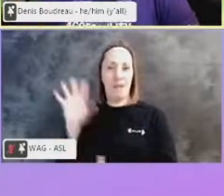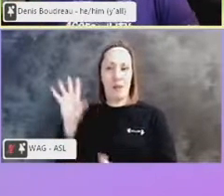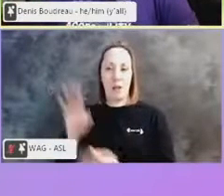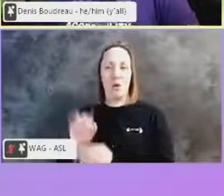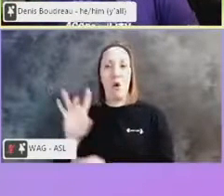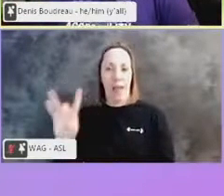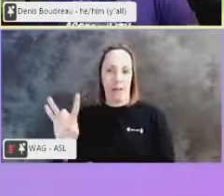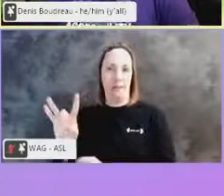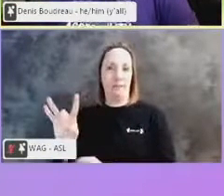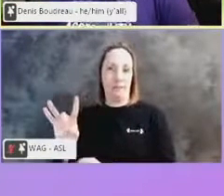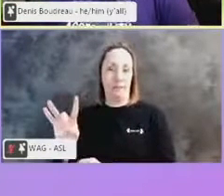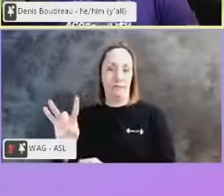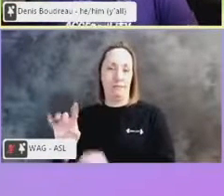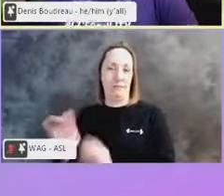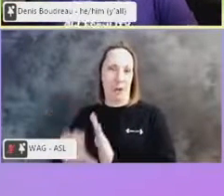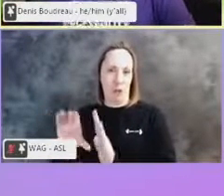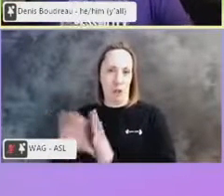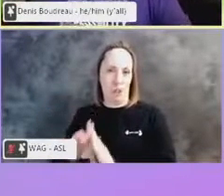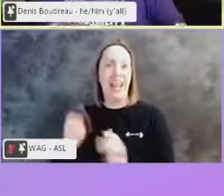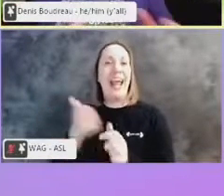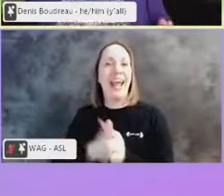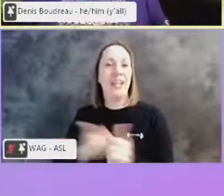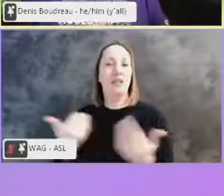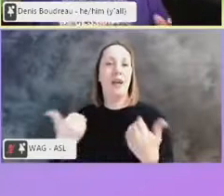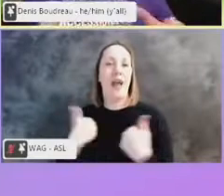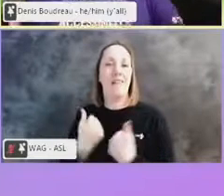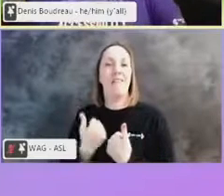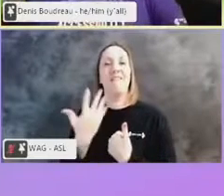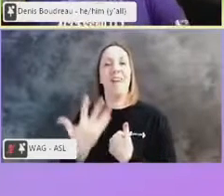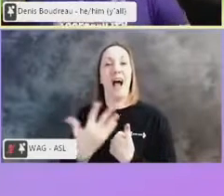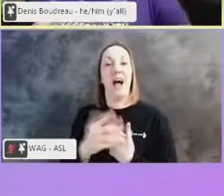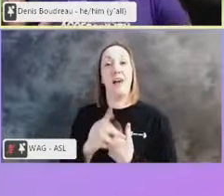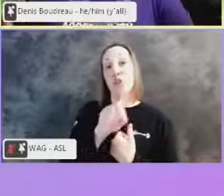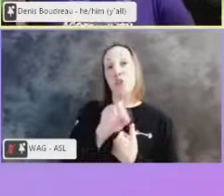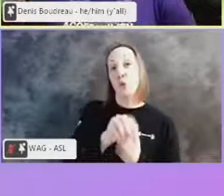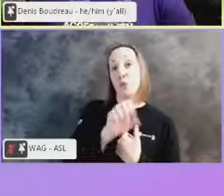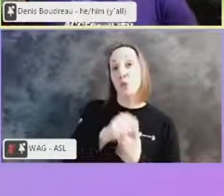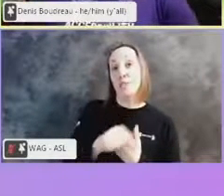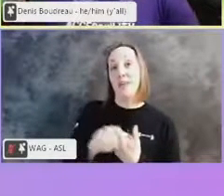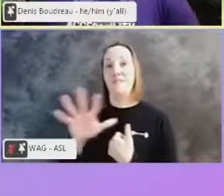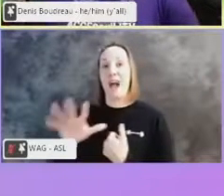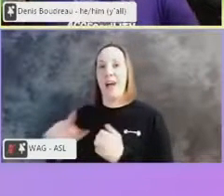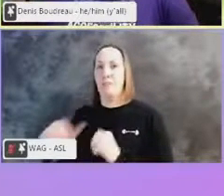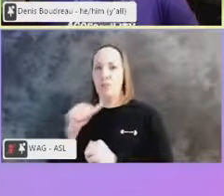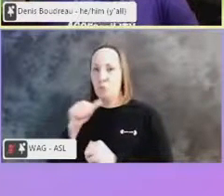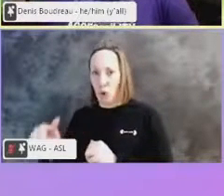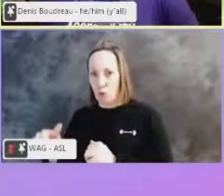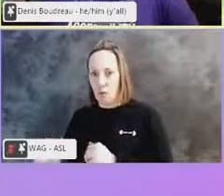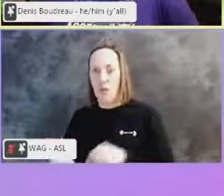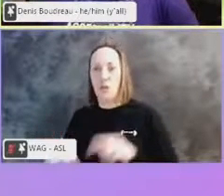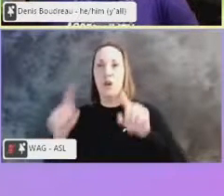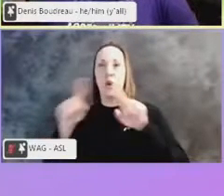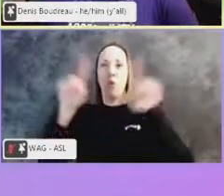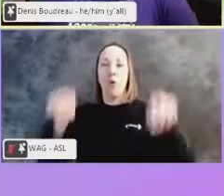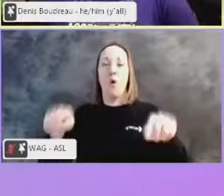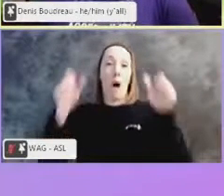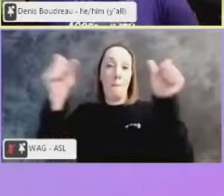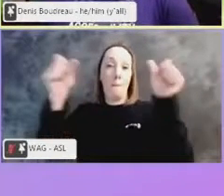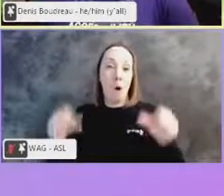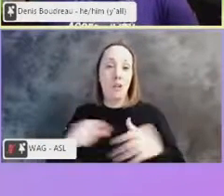go through the bonus content on my page comment you can download the entire document with all eight of them each one basically gives you 5 dues